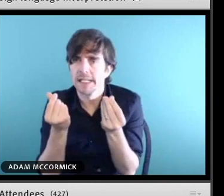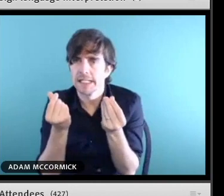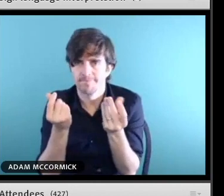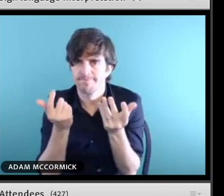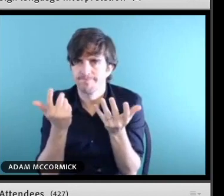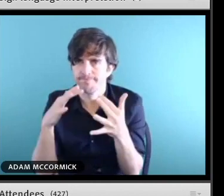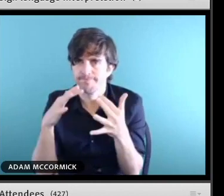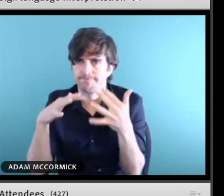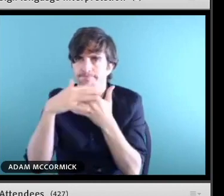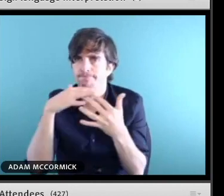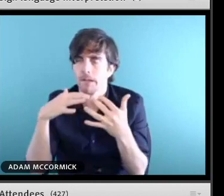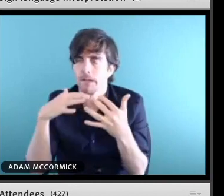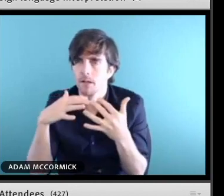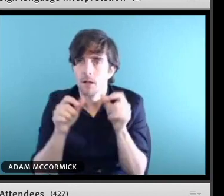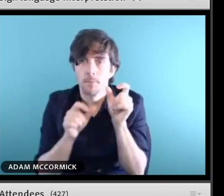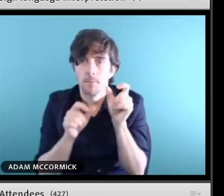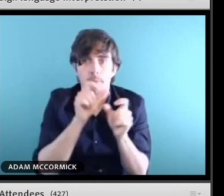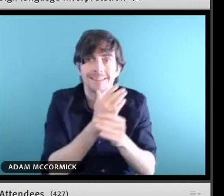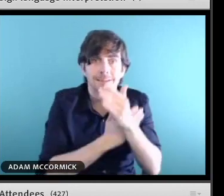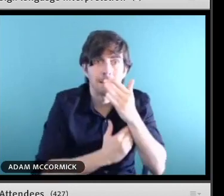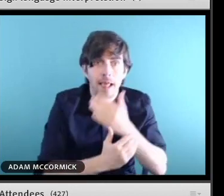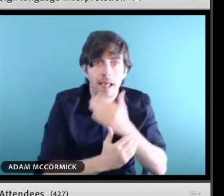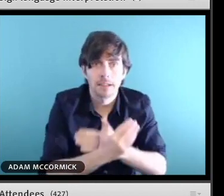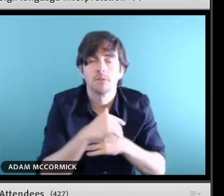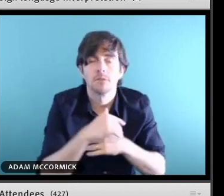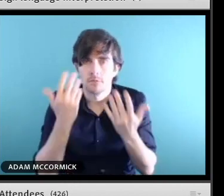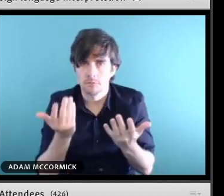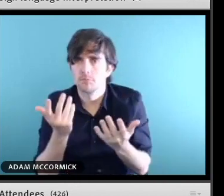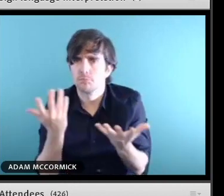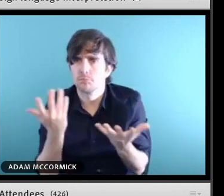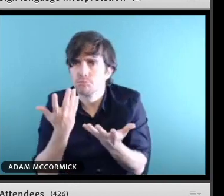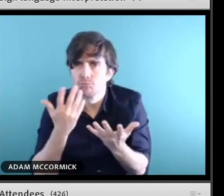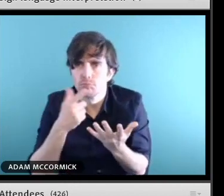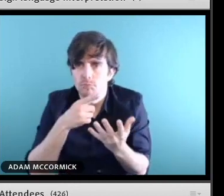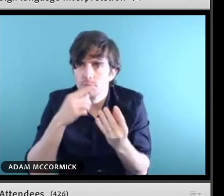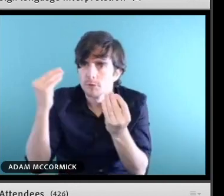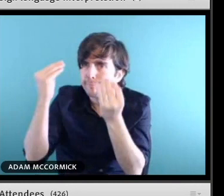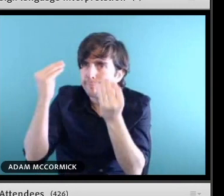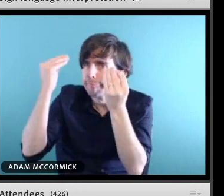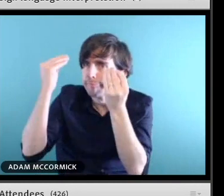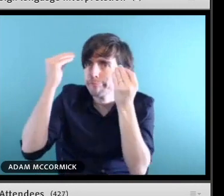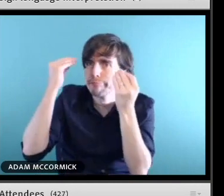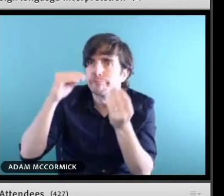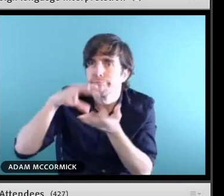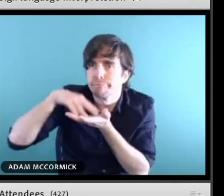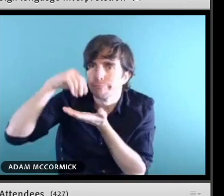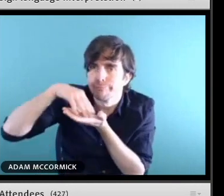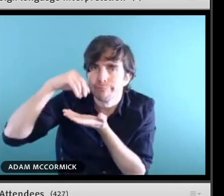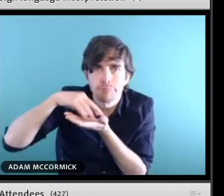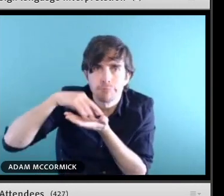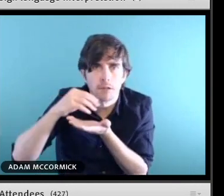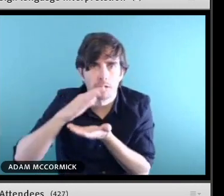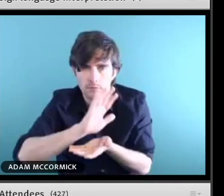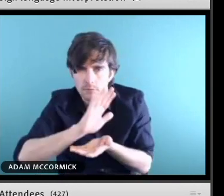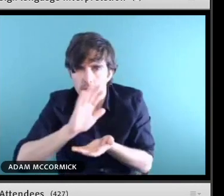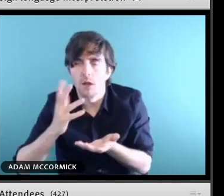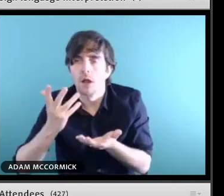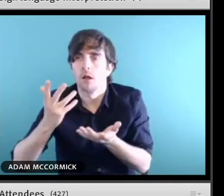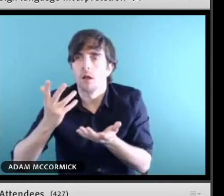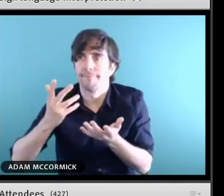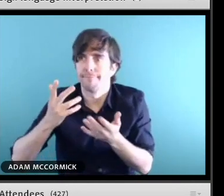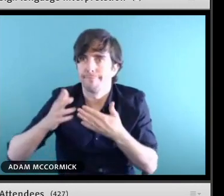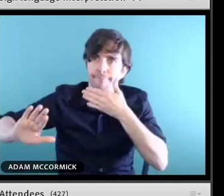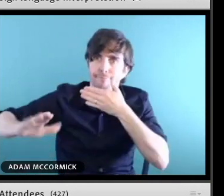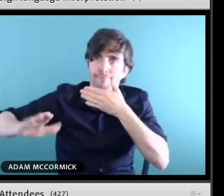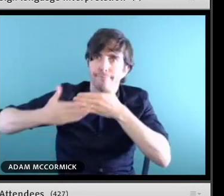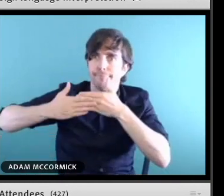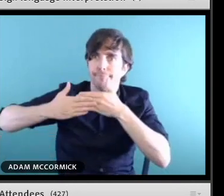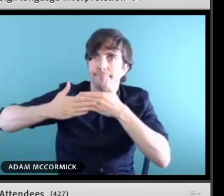but also it affected children with disabilities or students with disabilities. And yeah. So